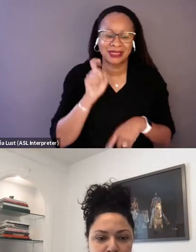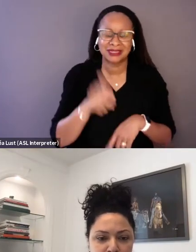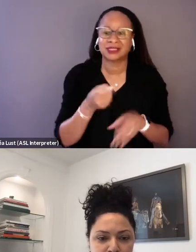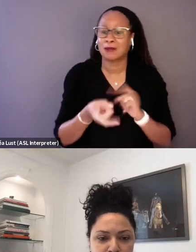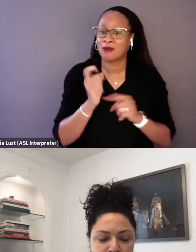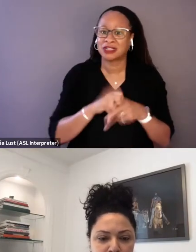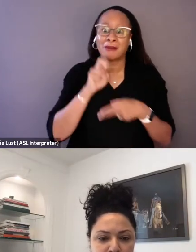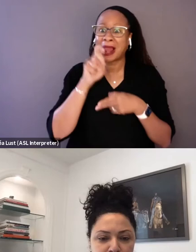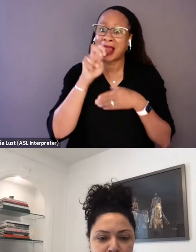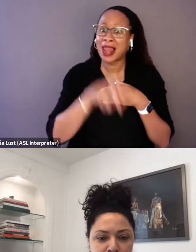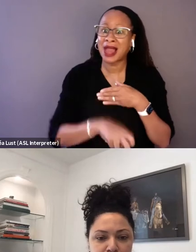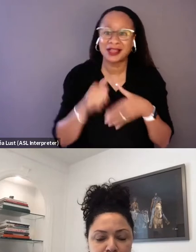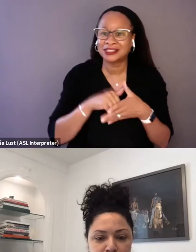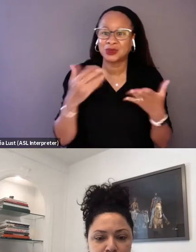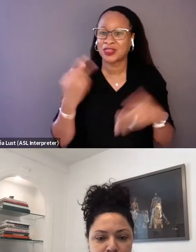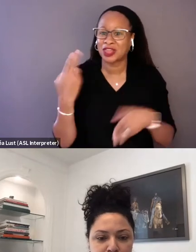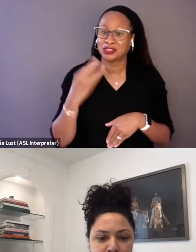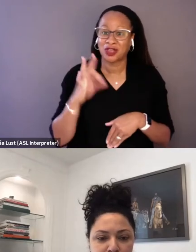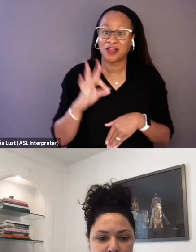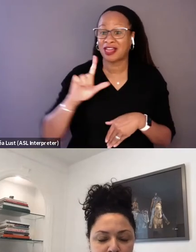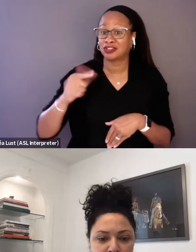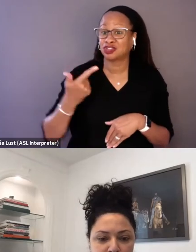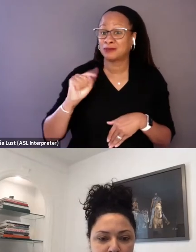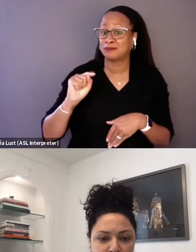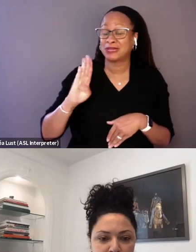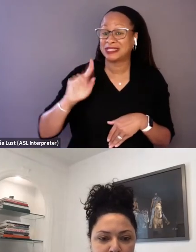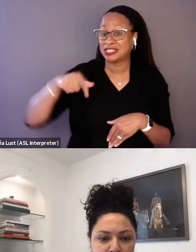into this history of the LGBTQ, you know, rights movement